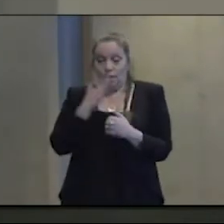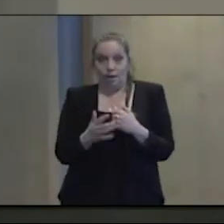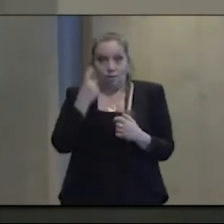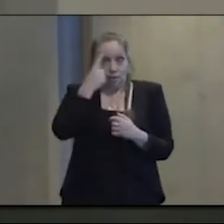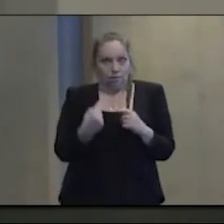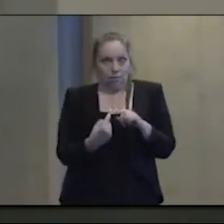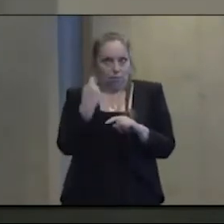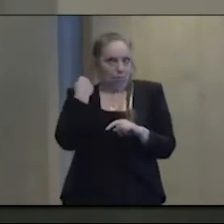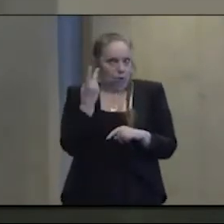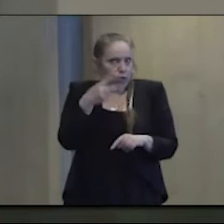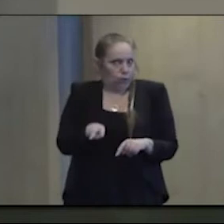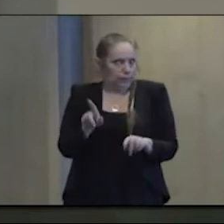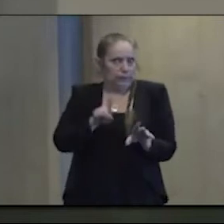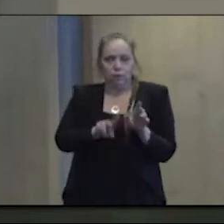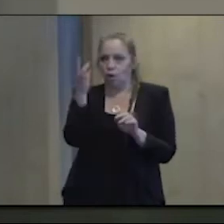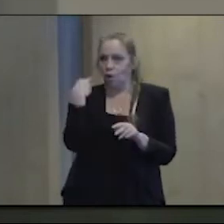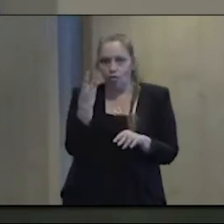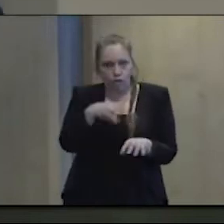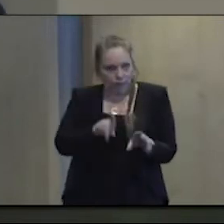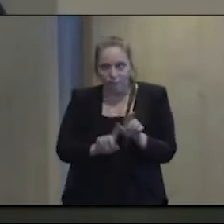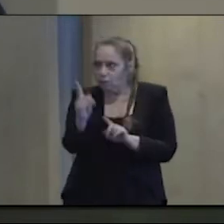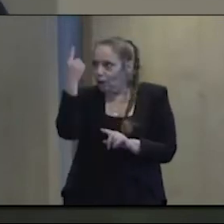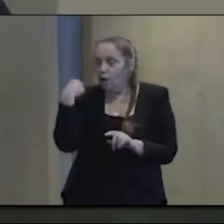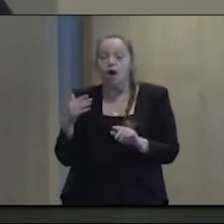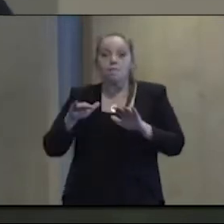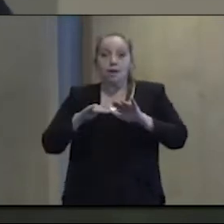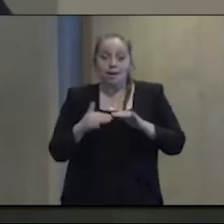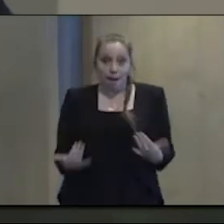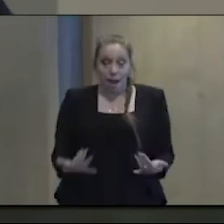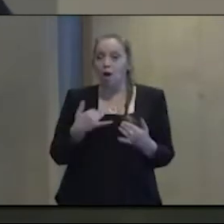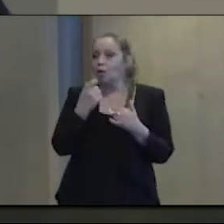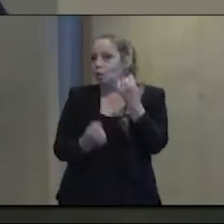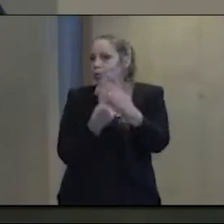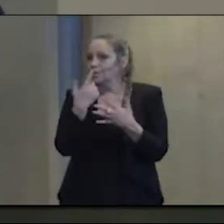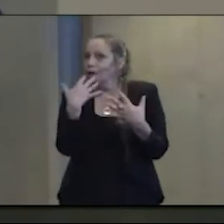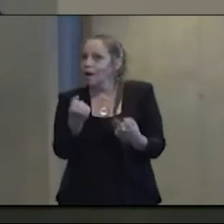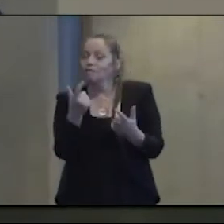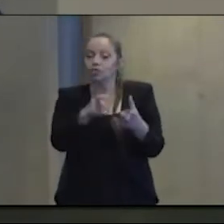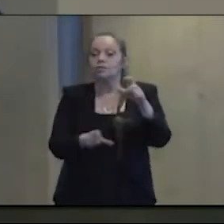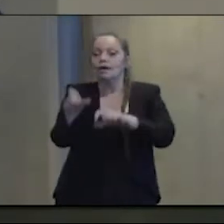20, 30 years ago. But we have the opportunity now using science and technology and with